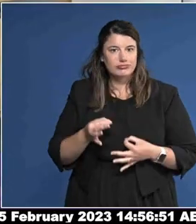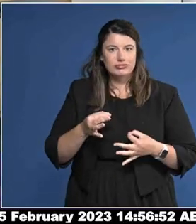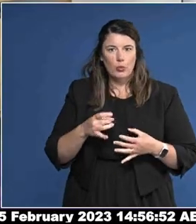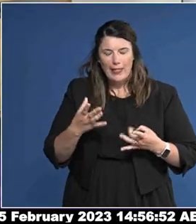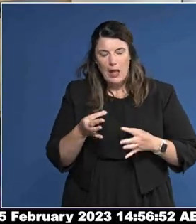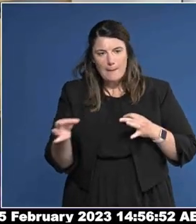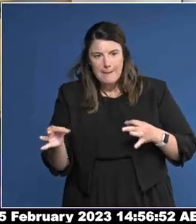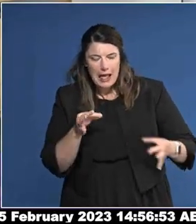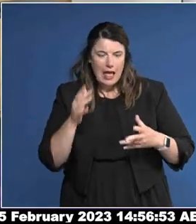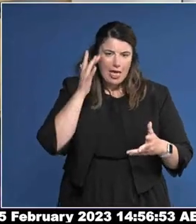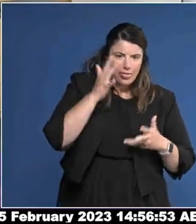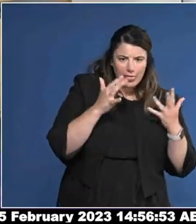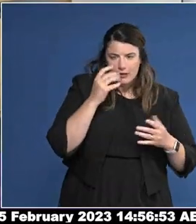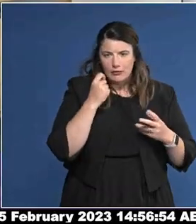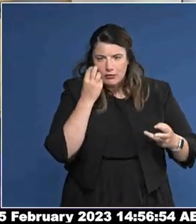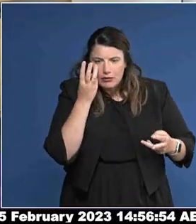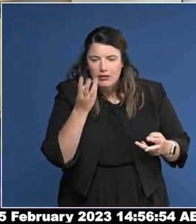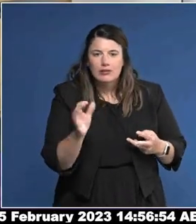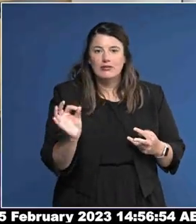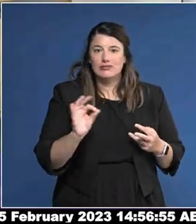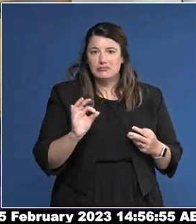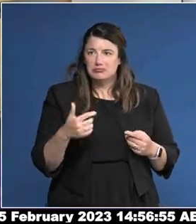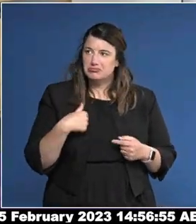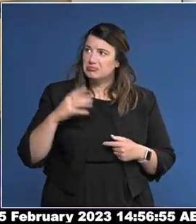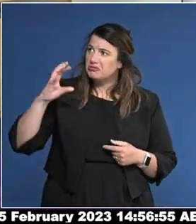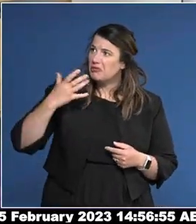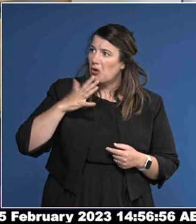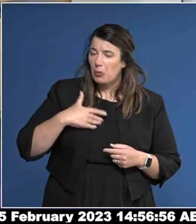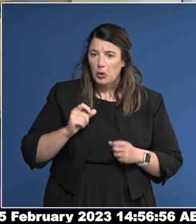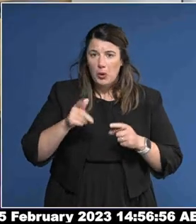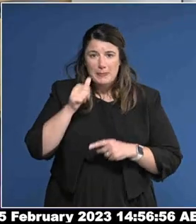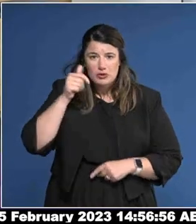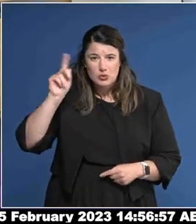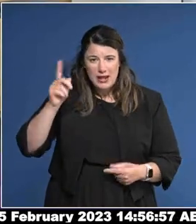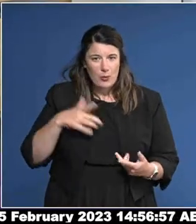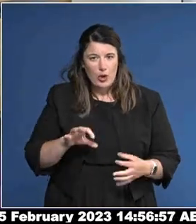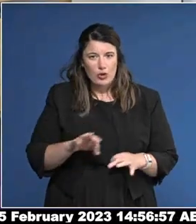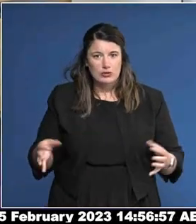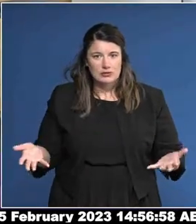thinking through everything and it might be spontaneous. How do you - how do you navigate that?